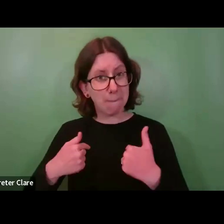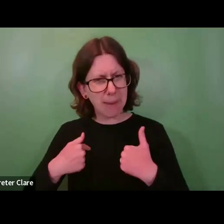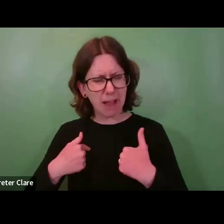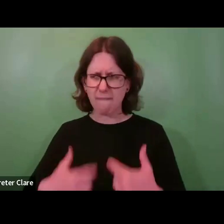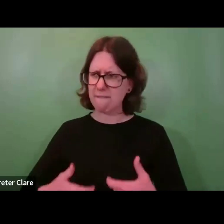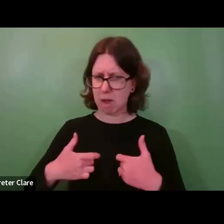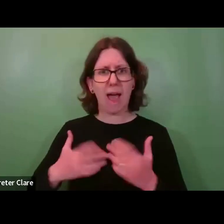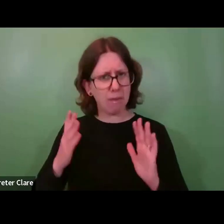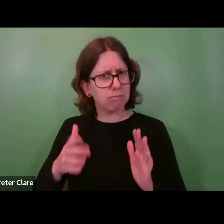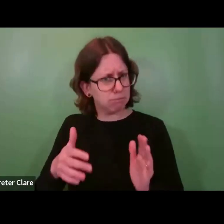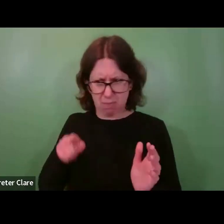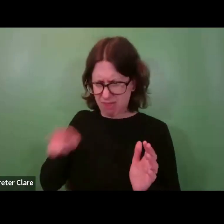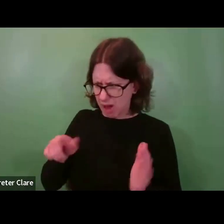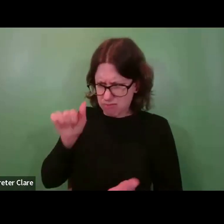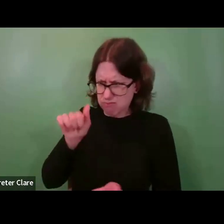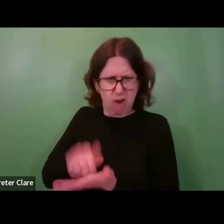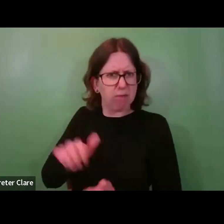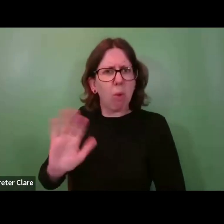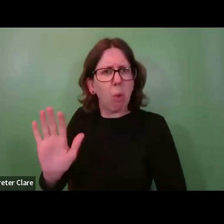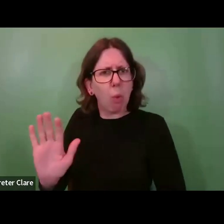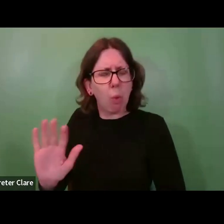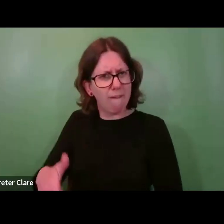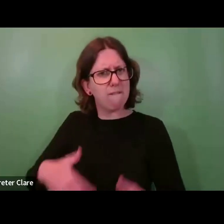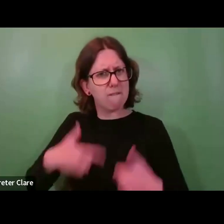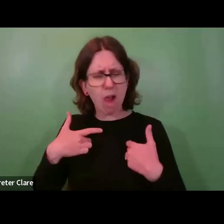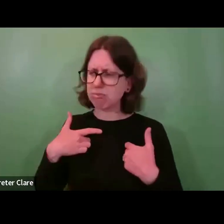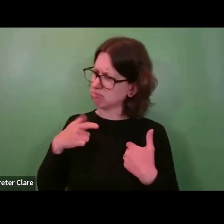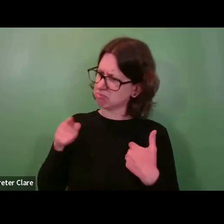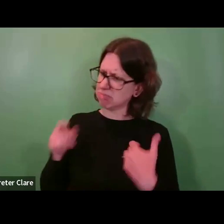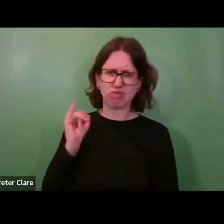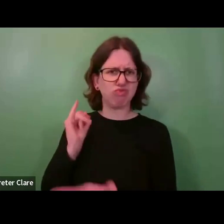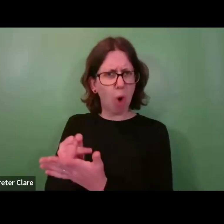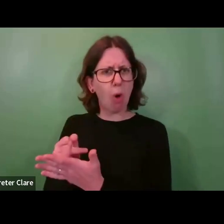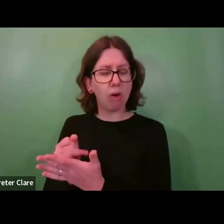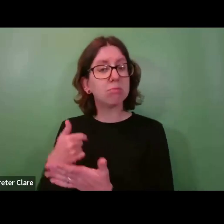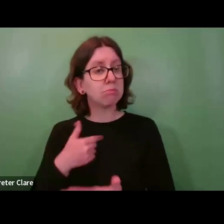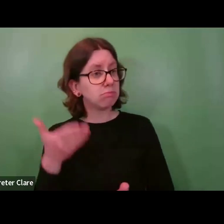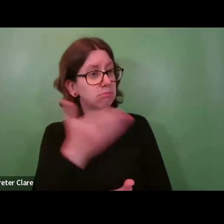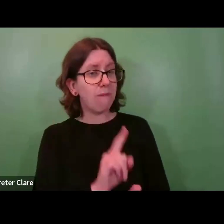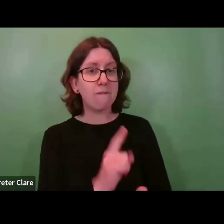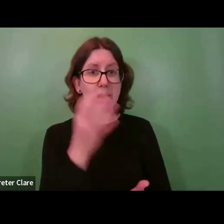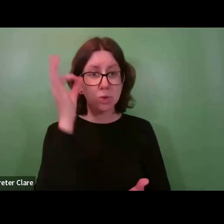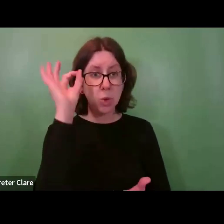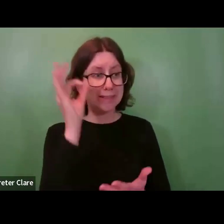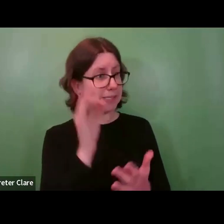what's right and what's wrong, and and I felt it wasn't fair. So I went along to my first committee meeting at World Archery and I said,